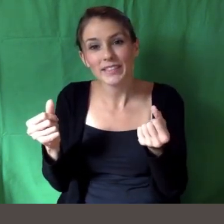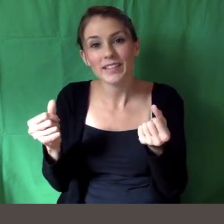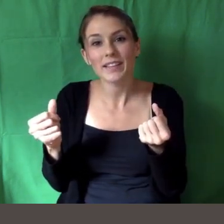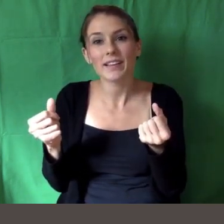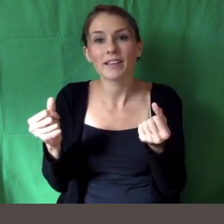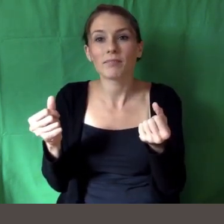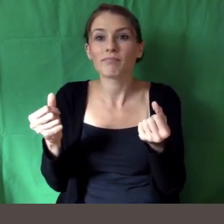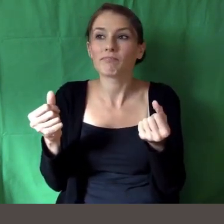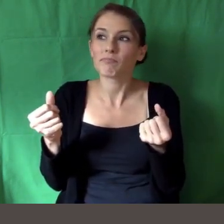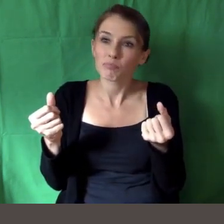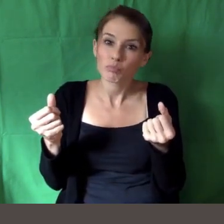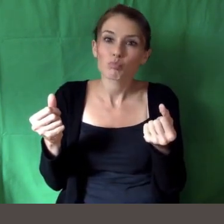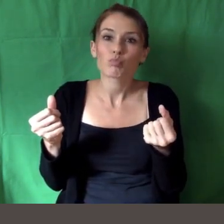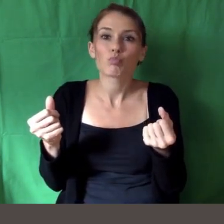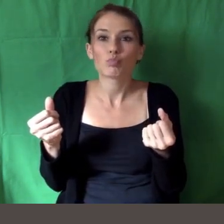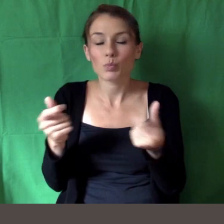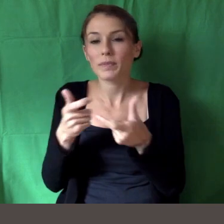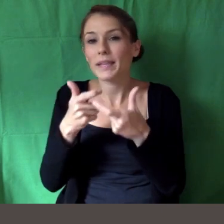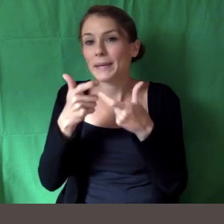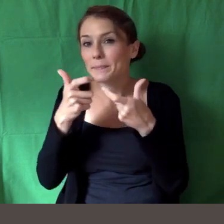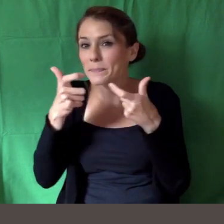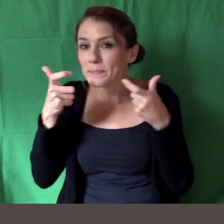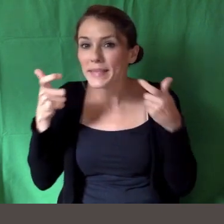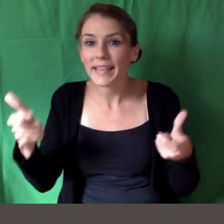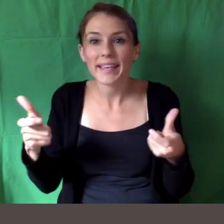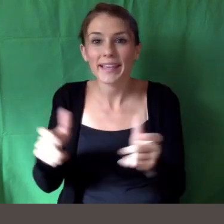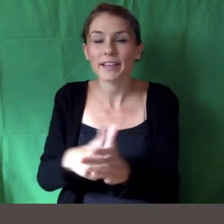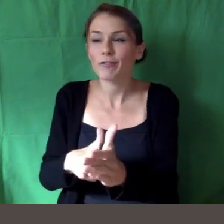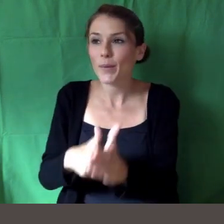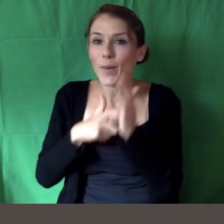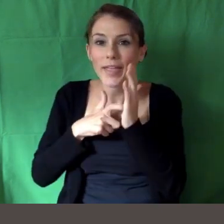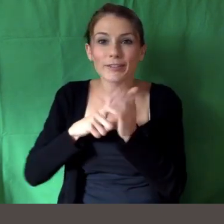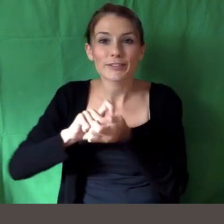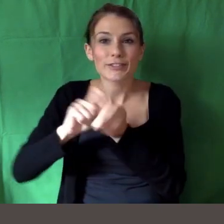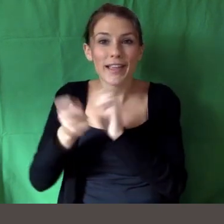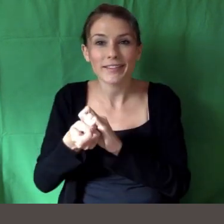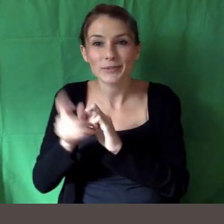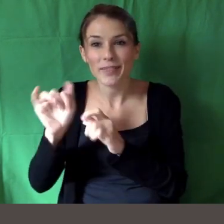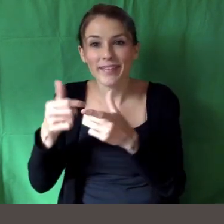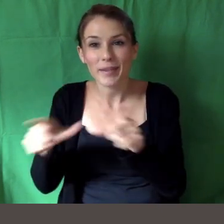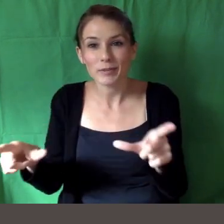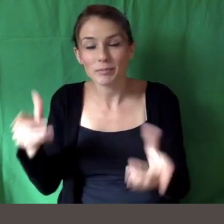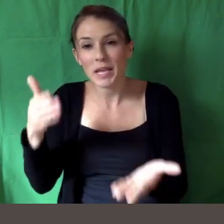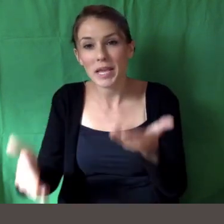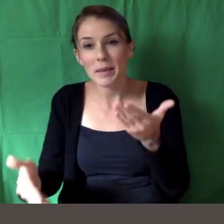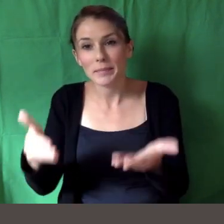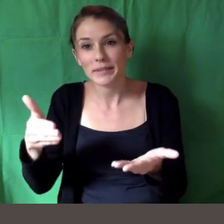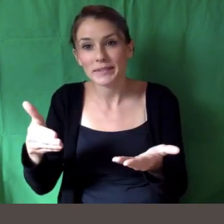turns out to be big and require changes to the language, to the syntax.